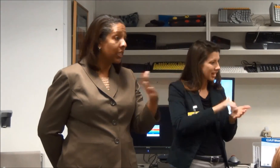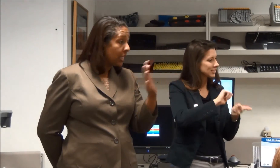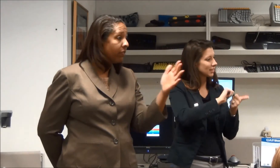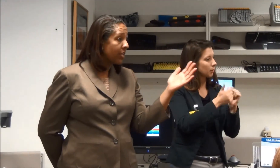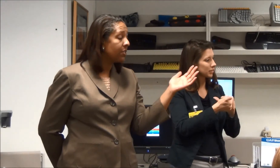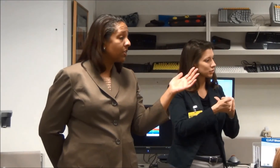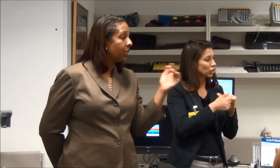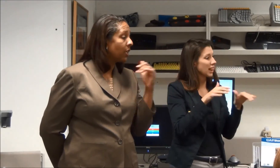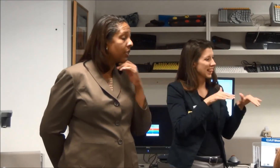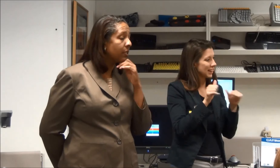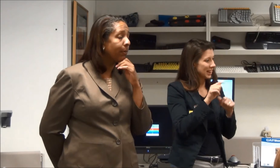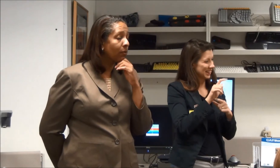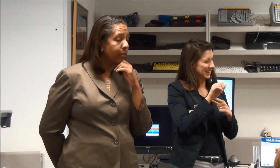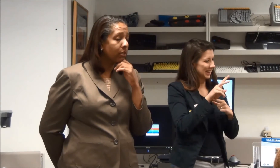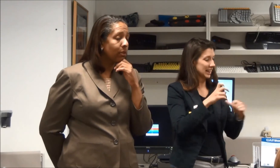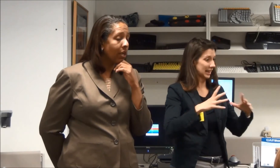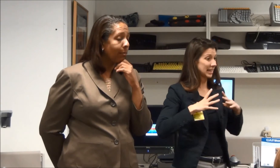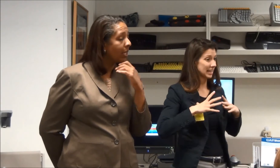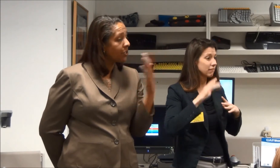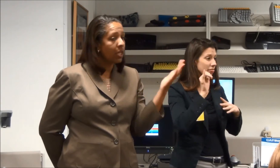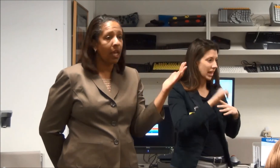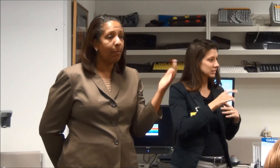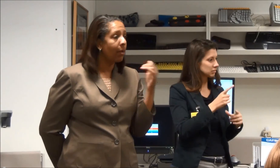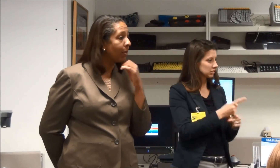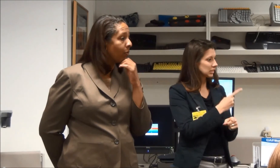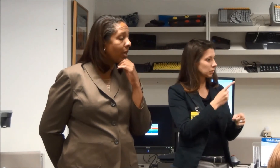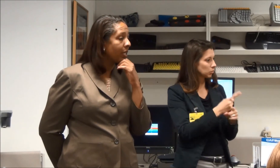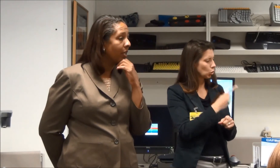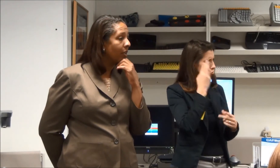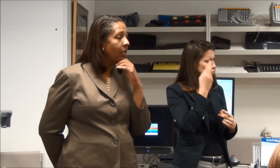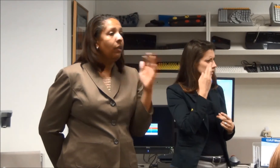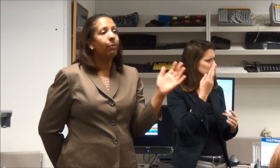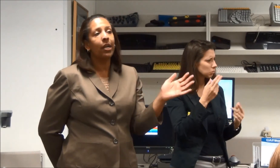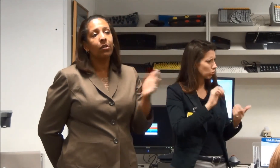Leave is a typical reasonable accommodation and that might be what I need.